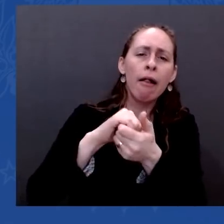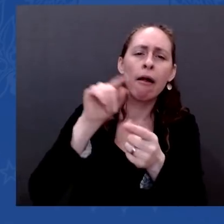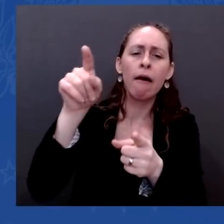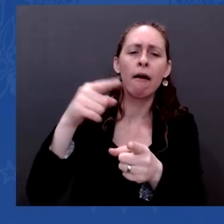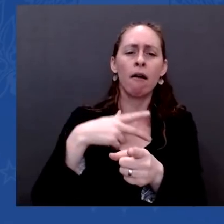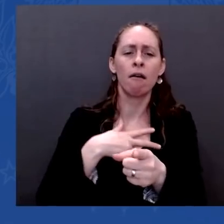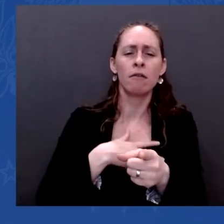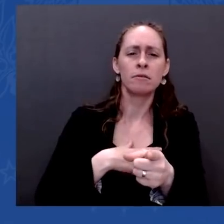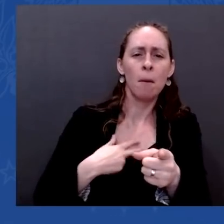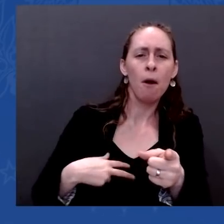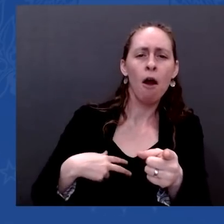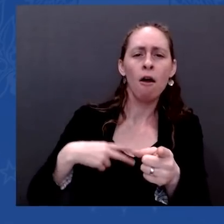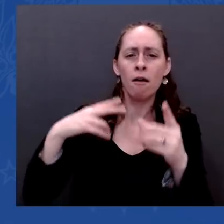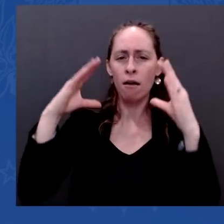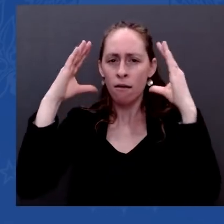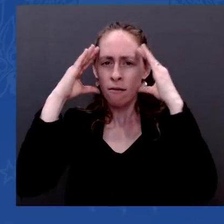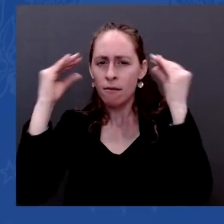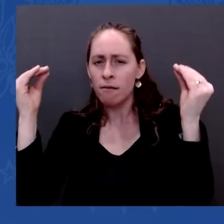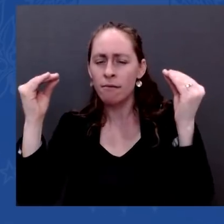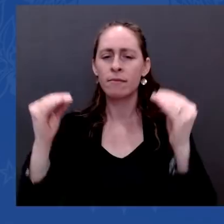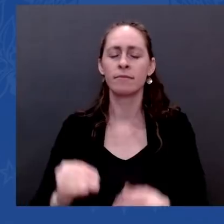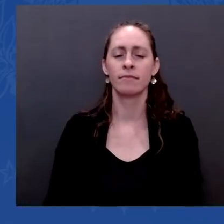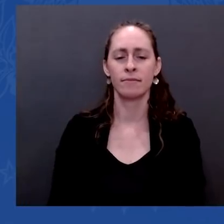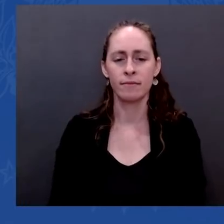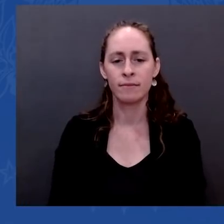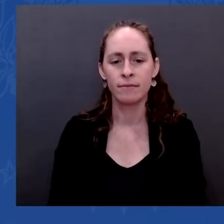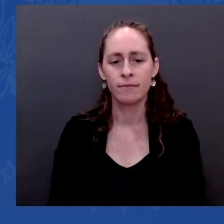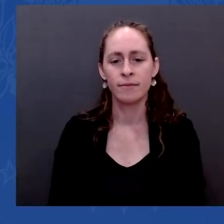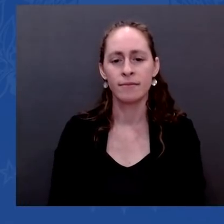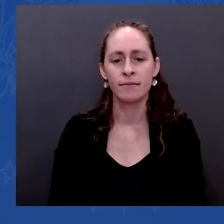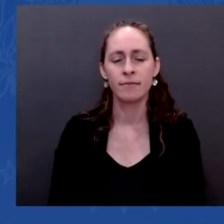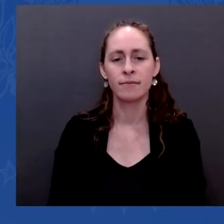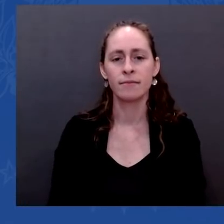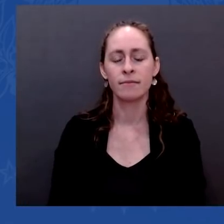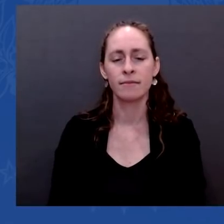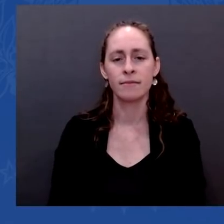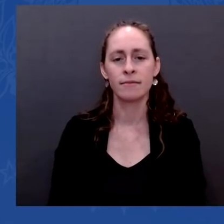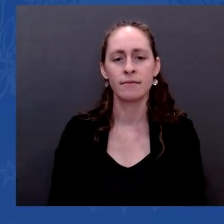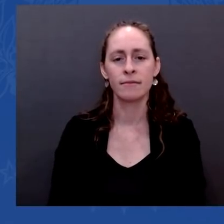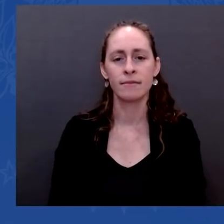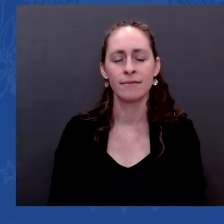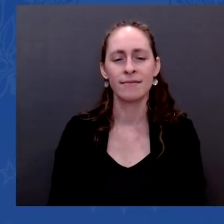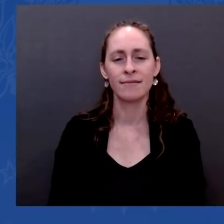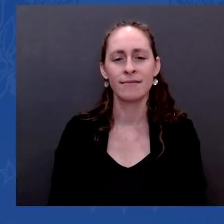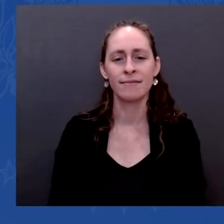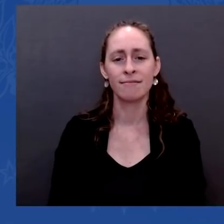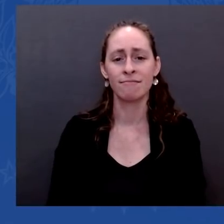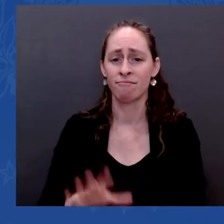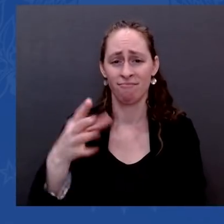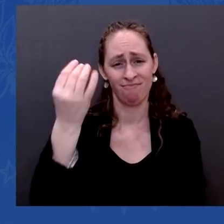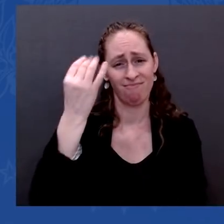to have all options available and react if needed. So, you don't have to be concerned.